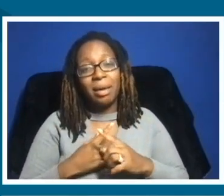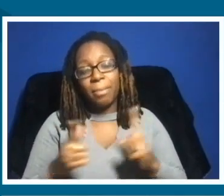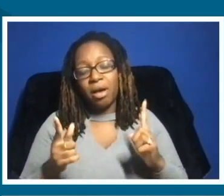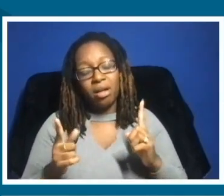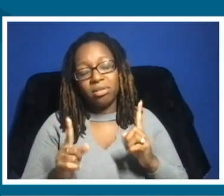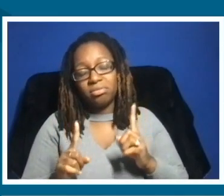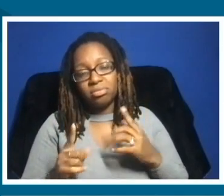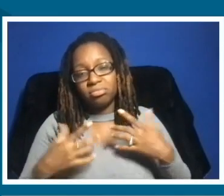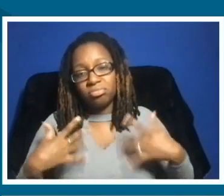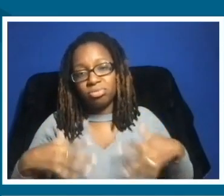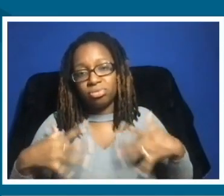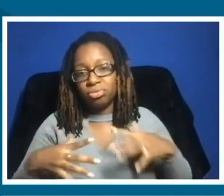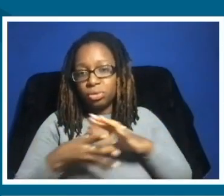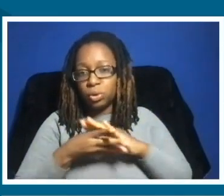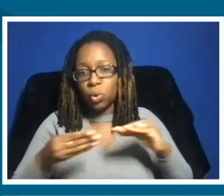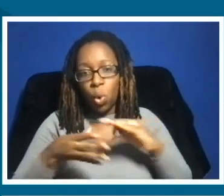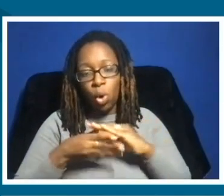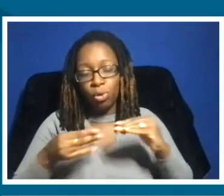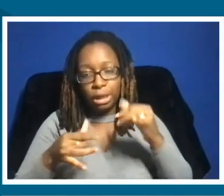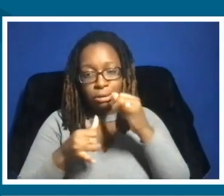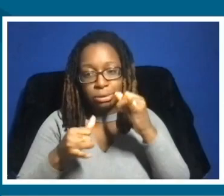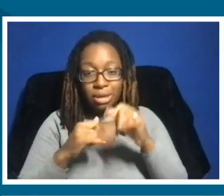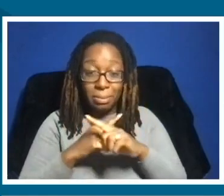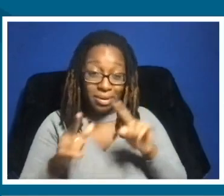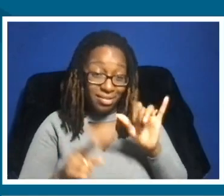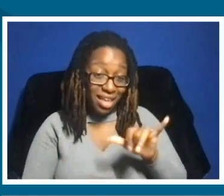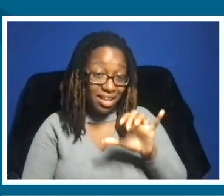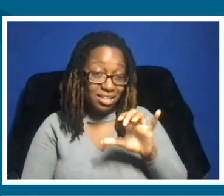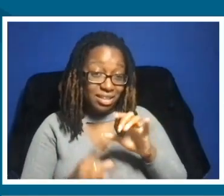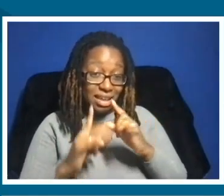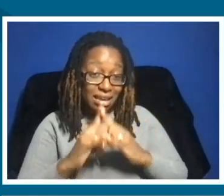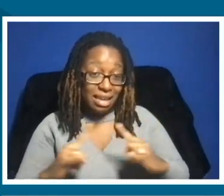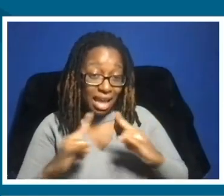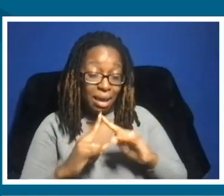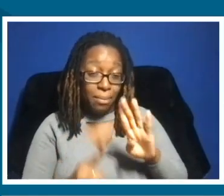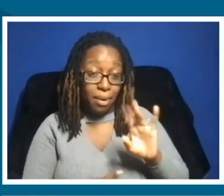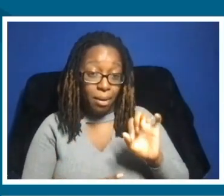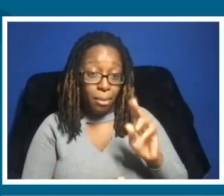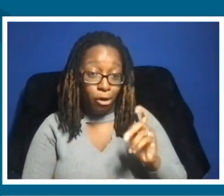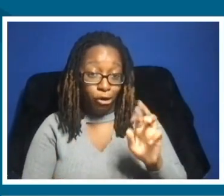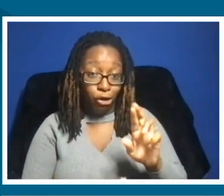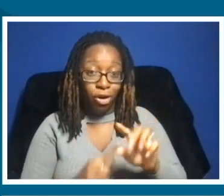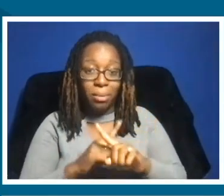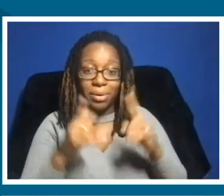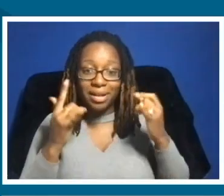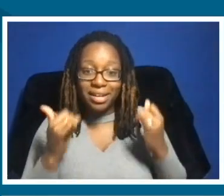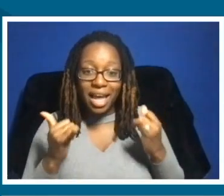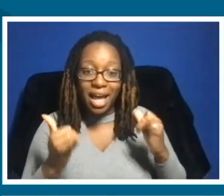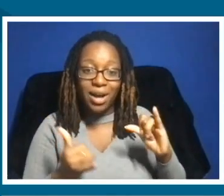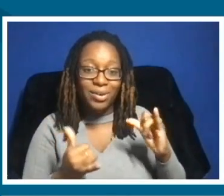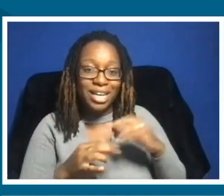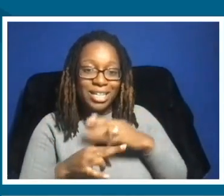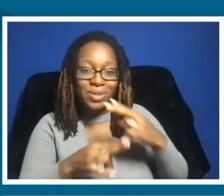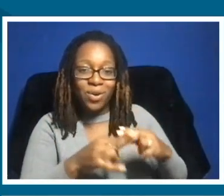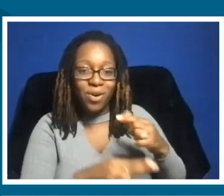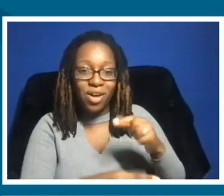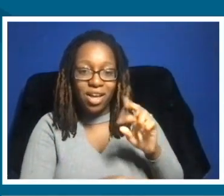but um this is this is camp barker and it was is now garrison elementary school